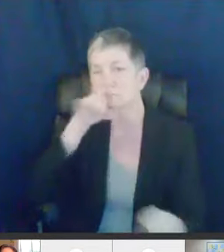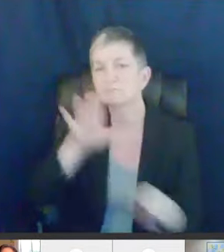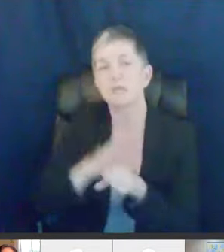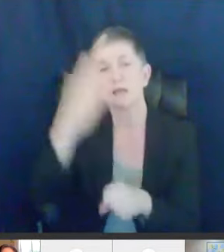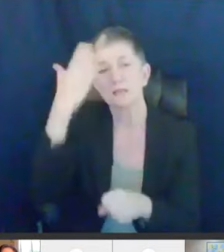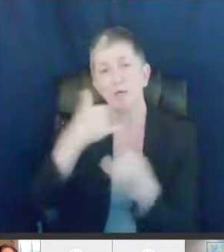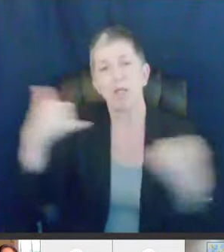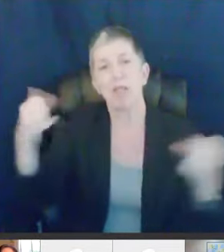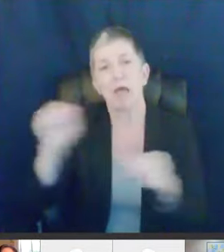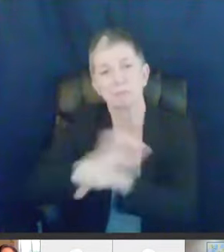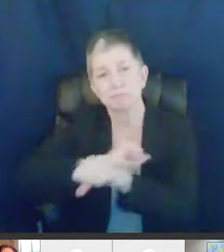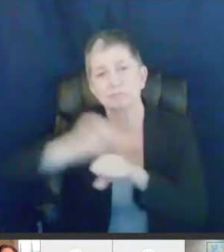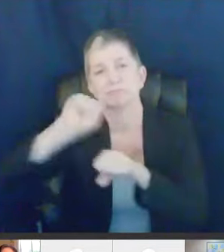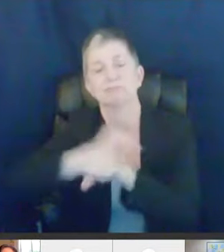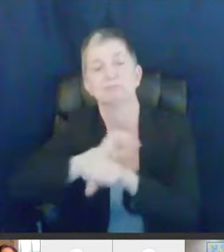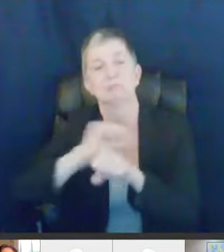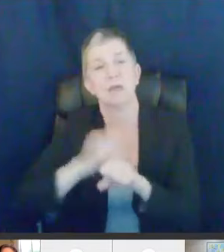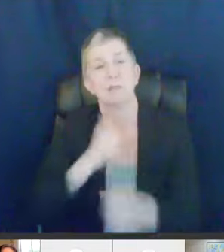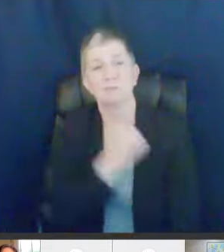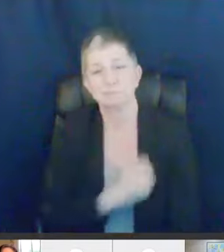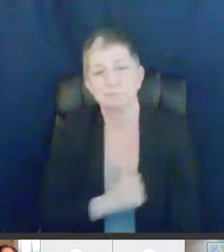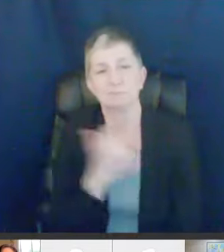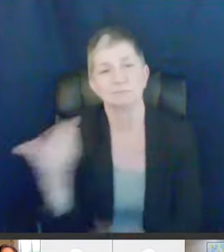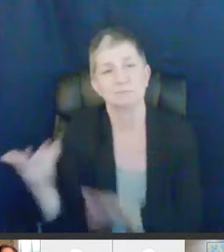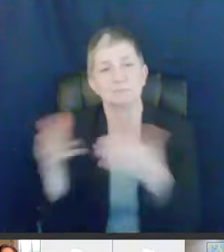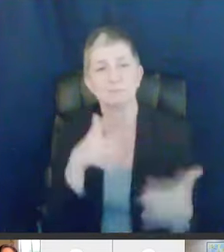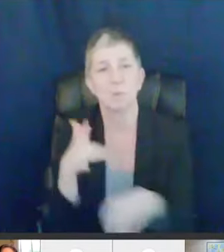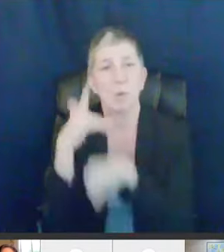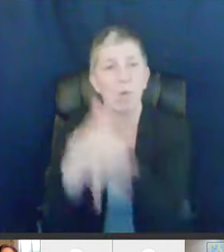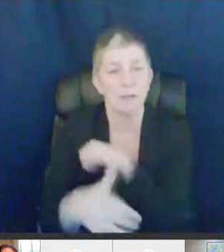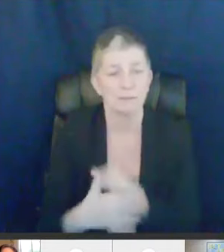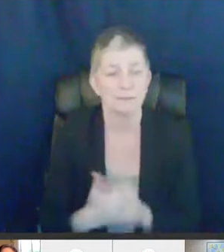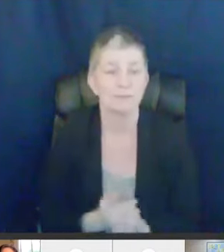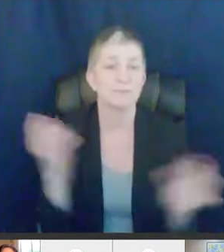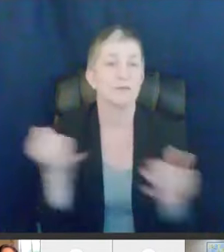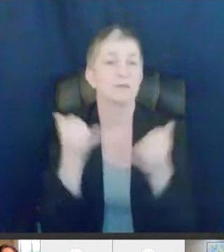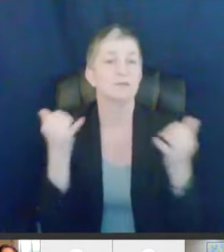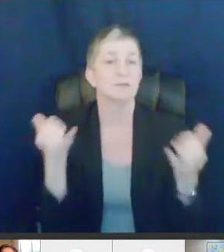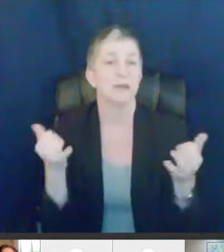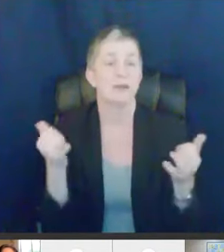the untimely loss of his life so today we'll close our tomorrow close at EMS